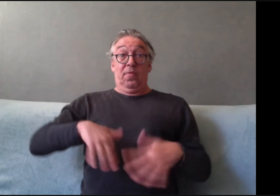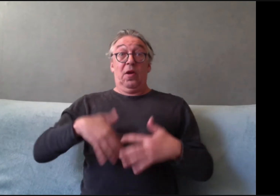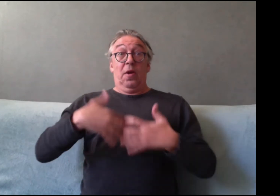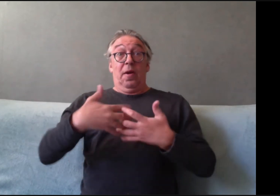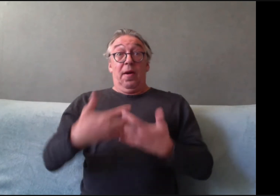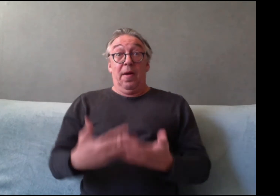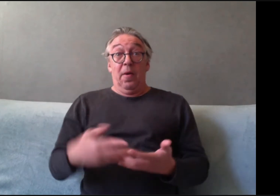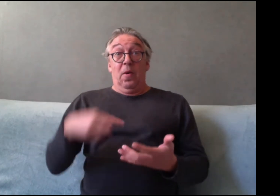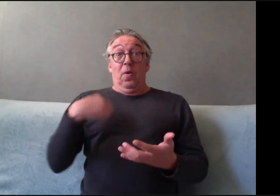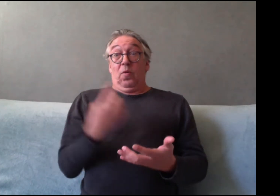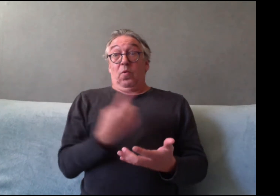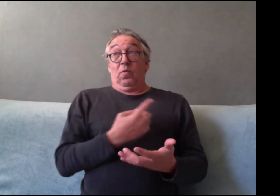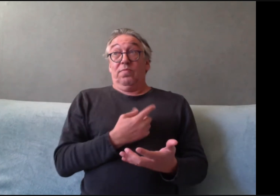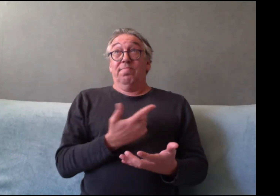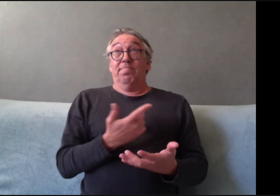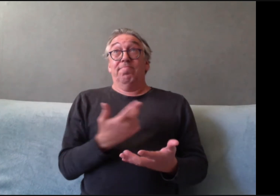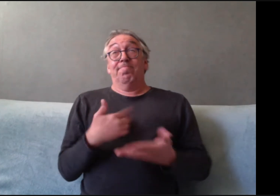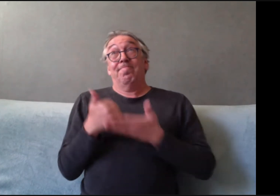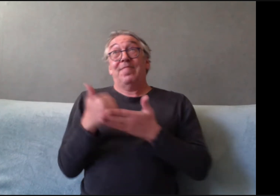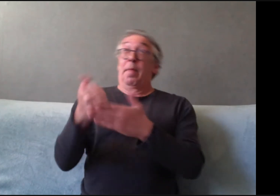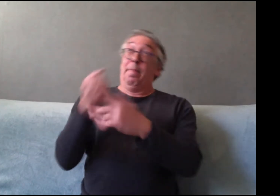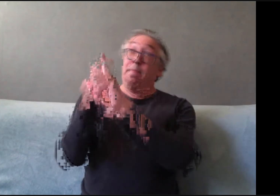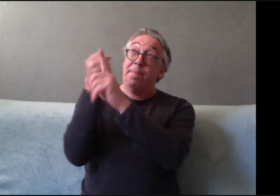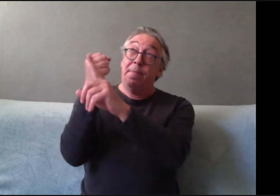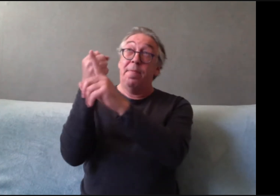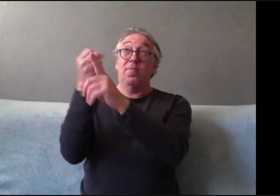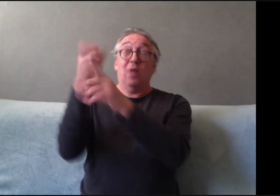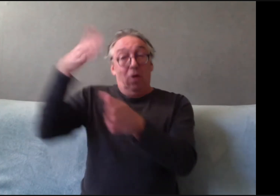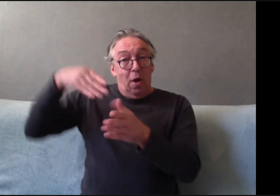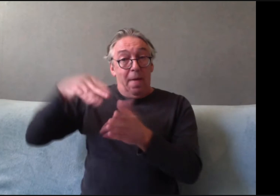they aren't left behind and even left out.